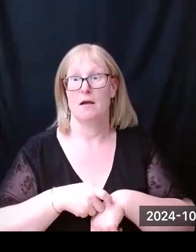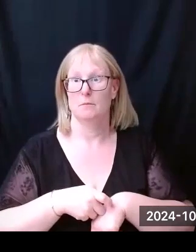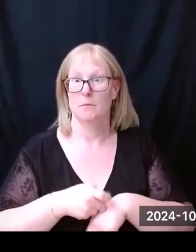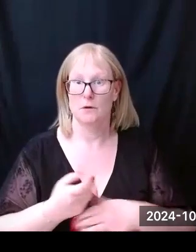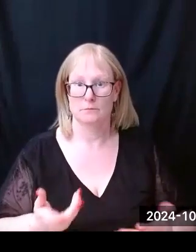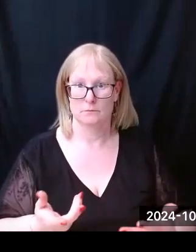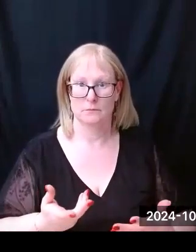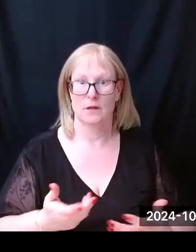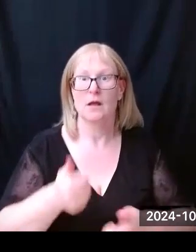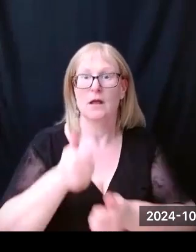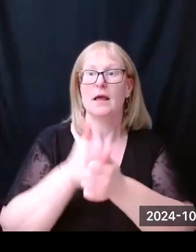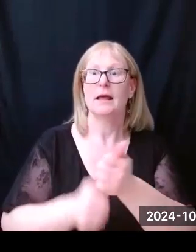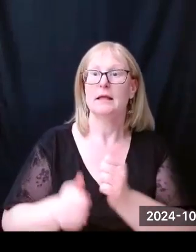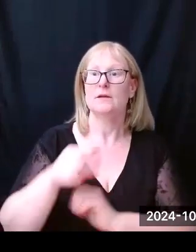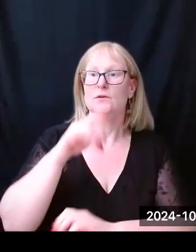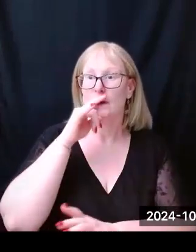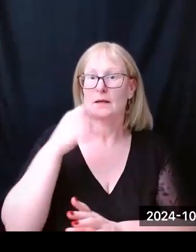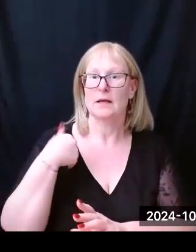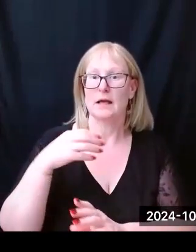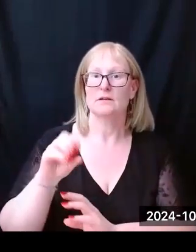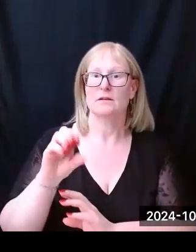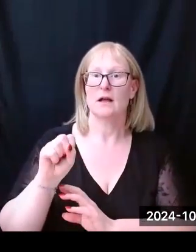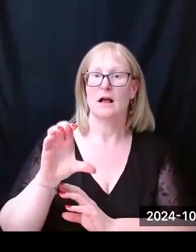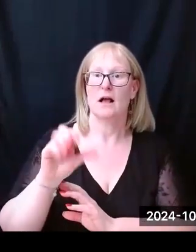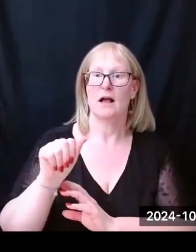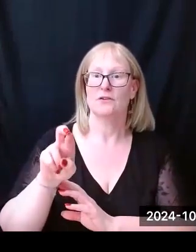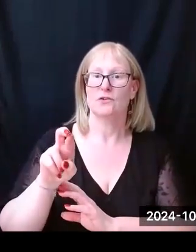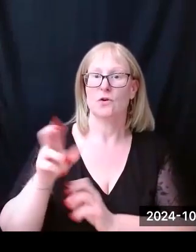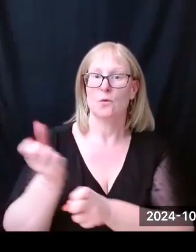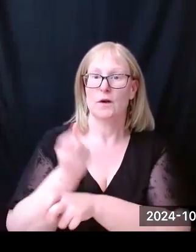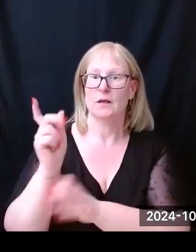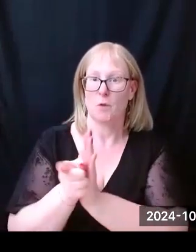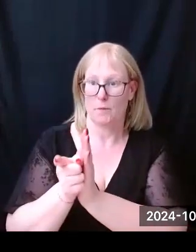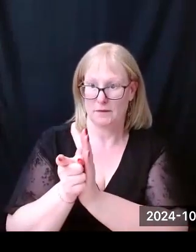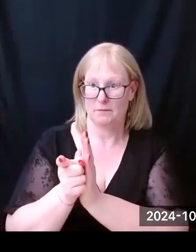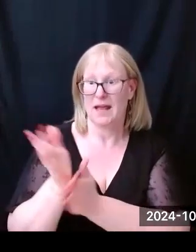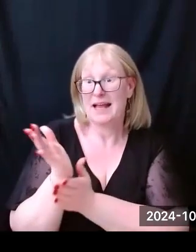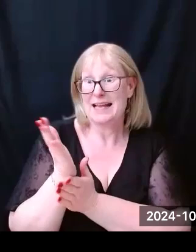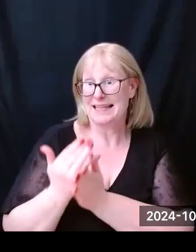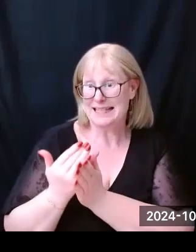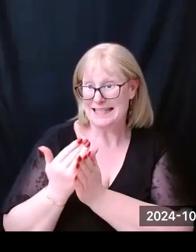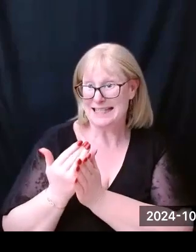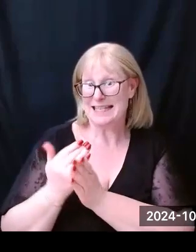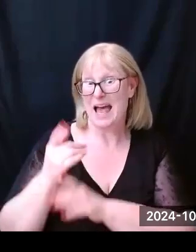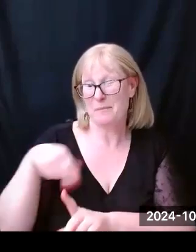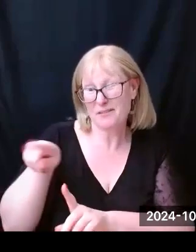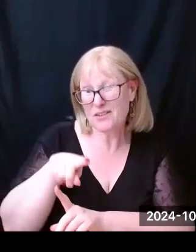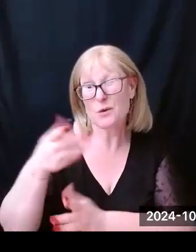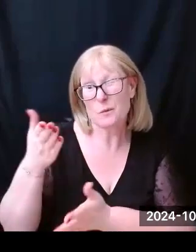Every kid has an Oscar winning moment and some of you may have children that seem to have several Oscar winning moments in a day,